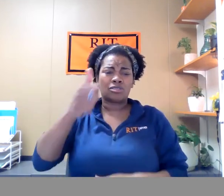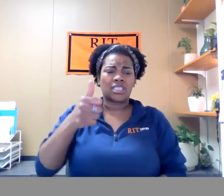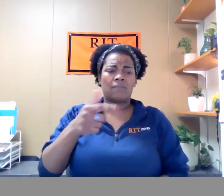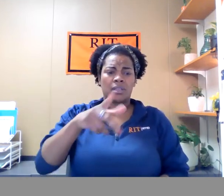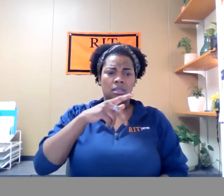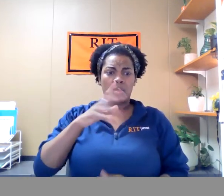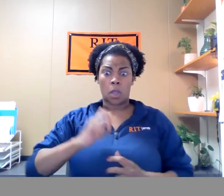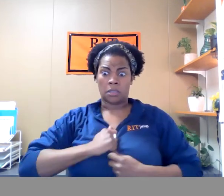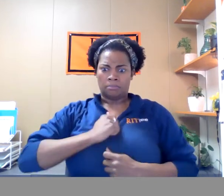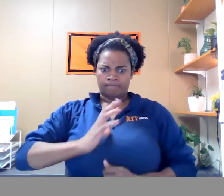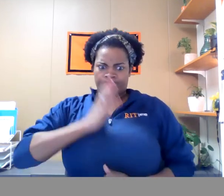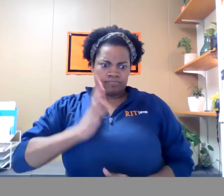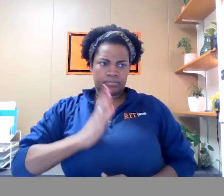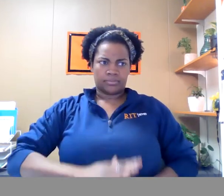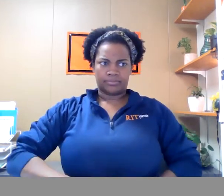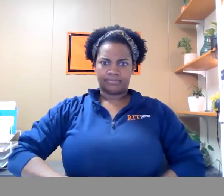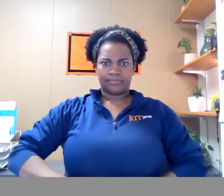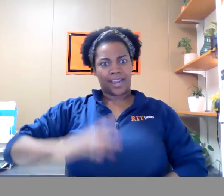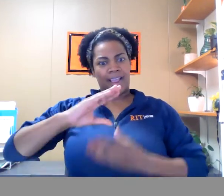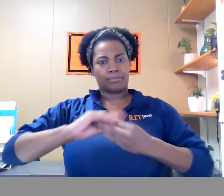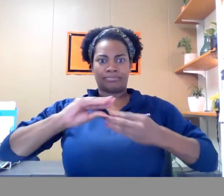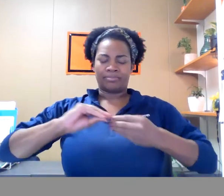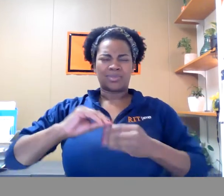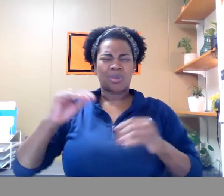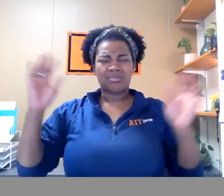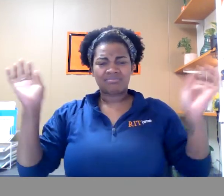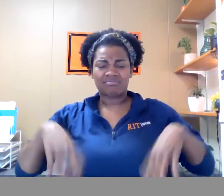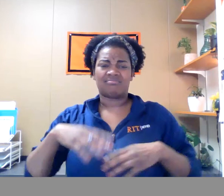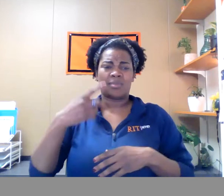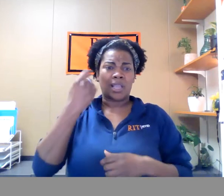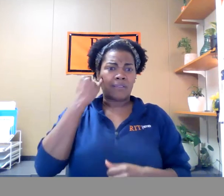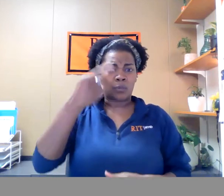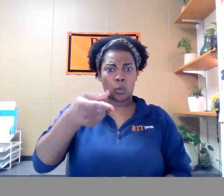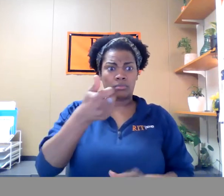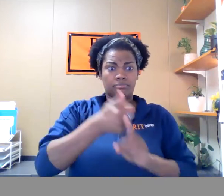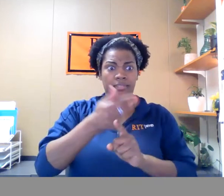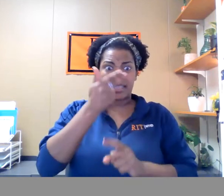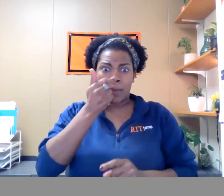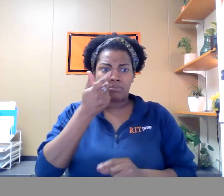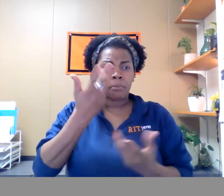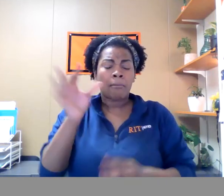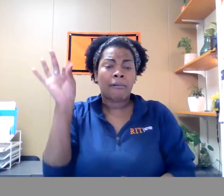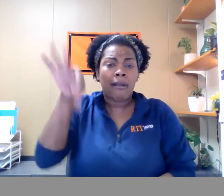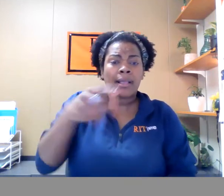and someone else, and... you know, you...